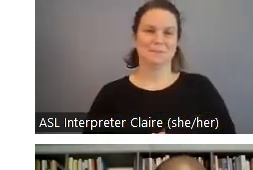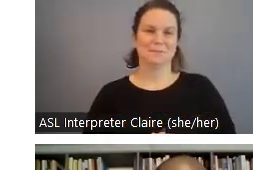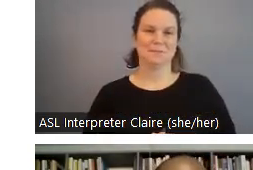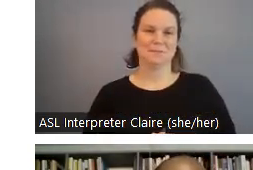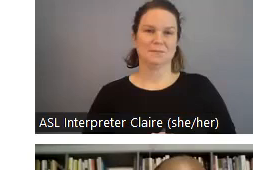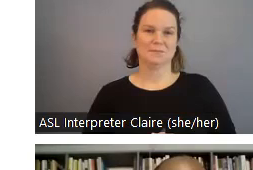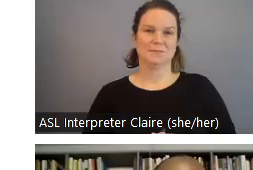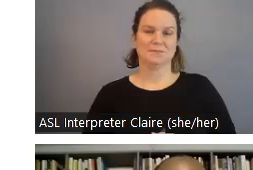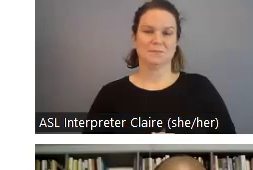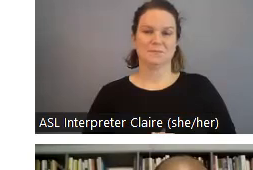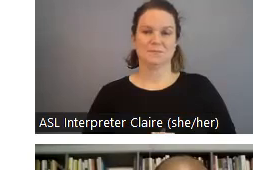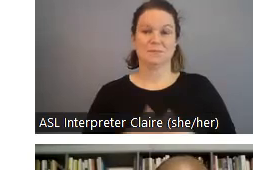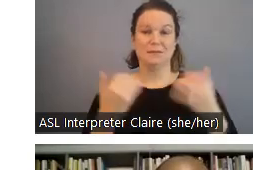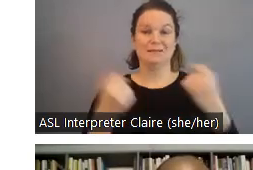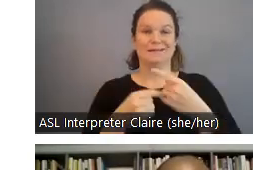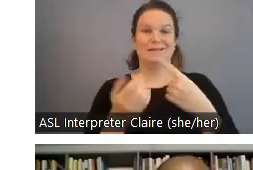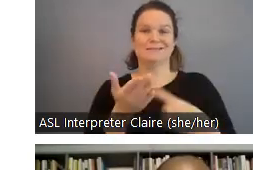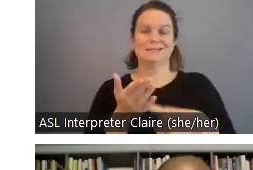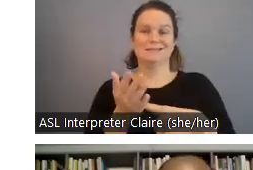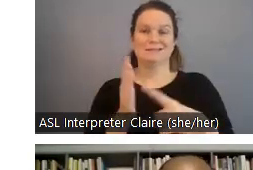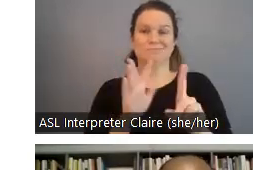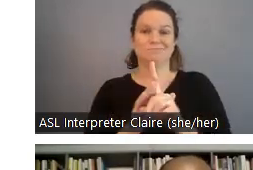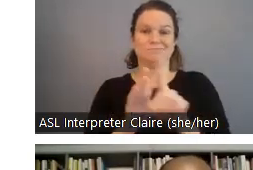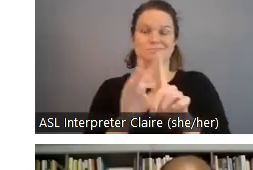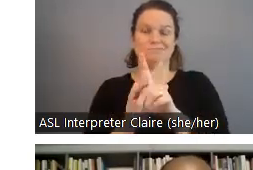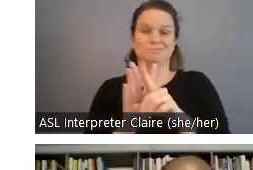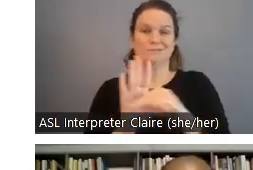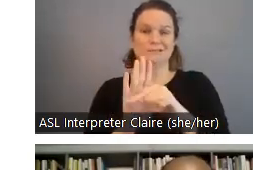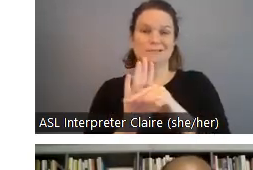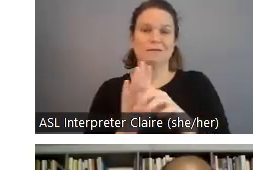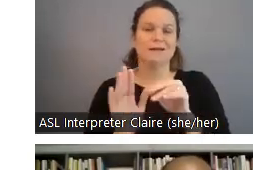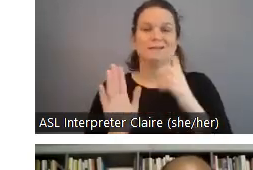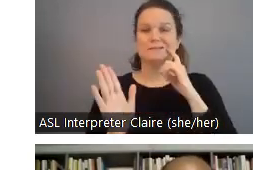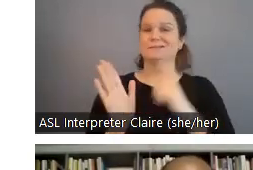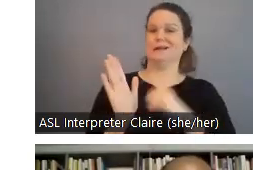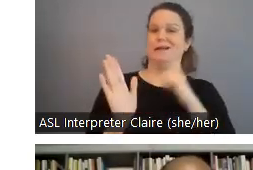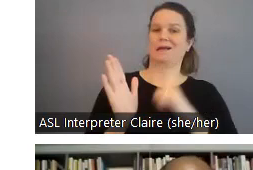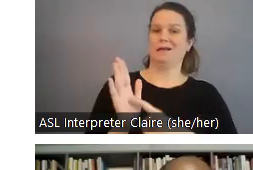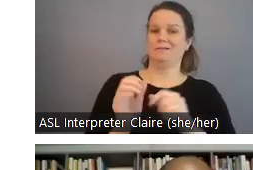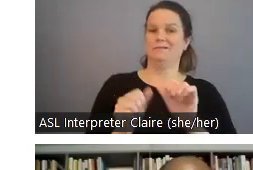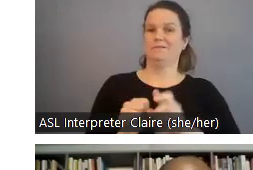So, we'll be discussing the symptoms and the signs of Long COVID, and then